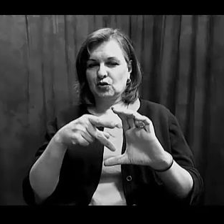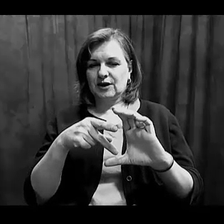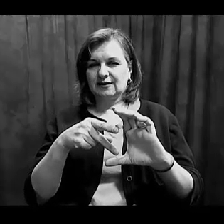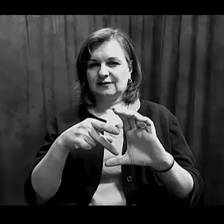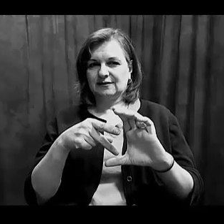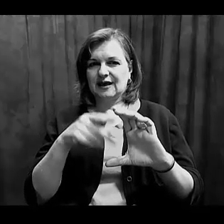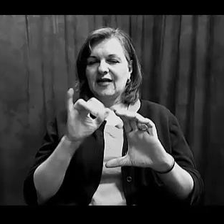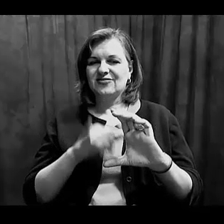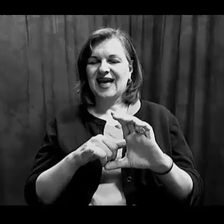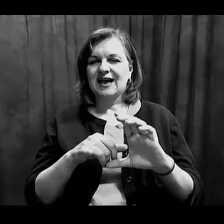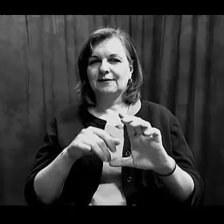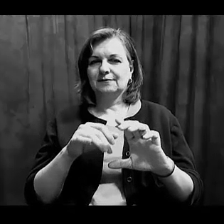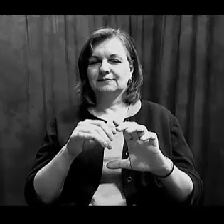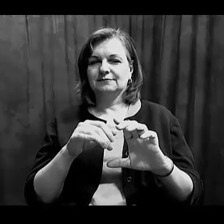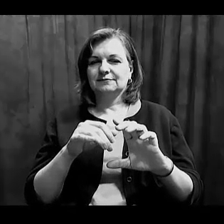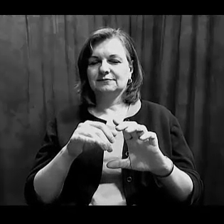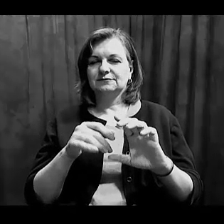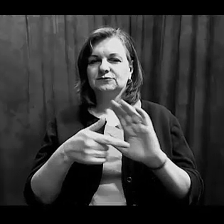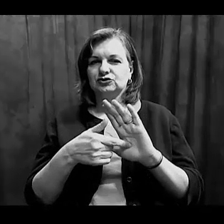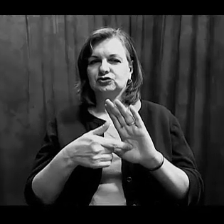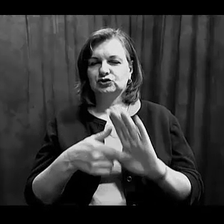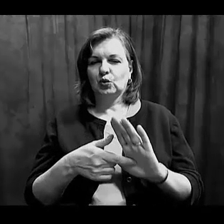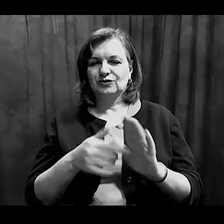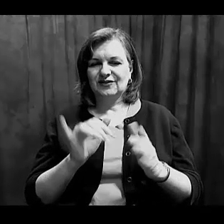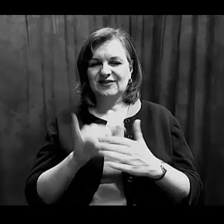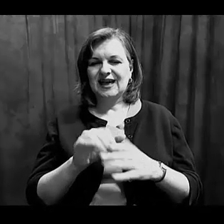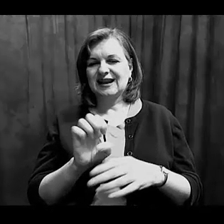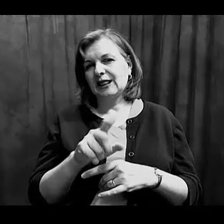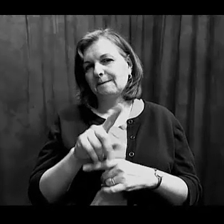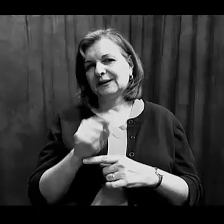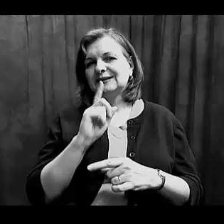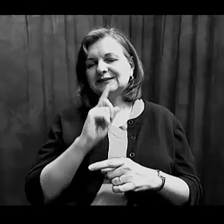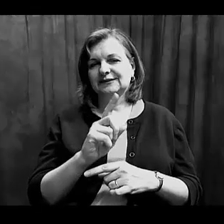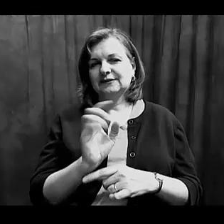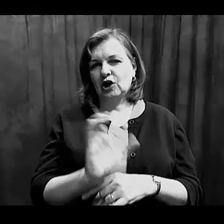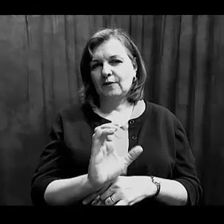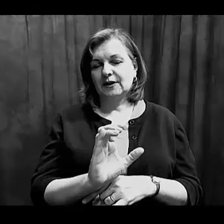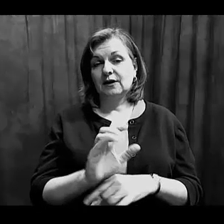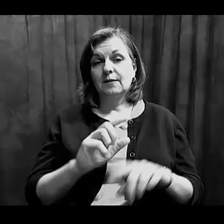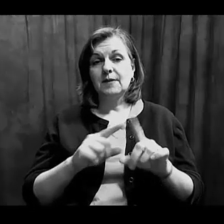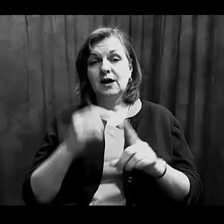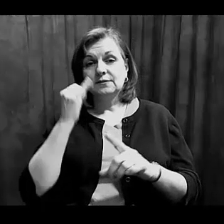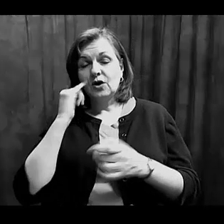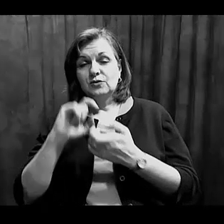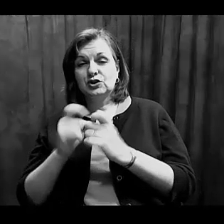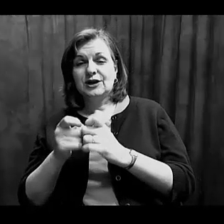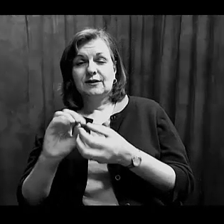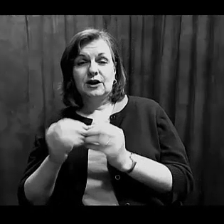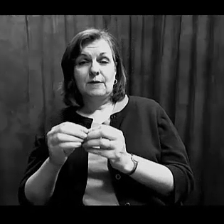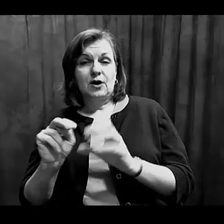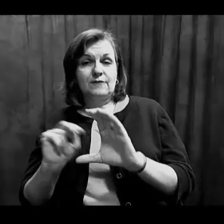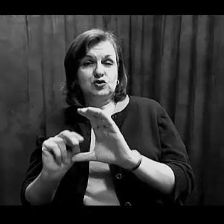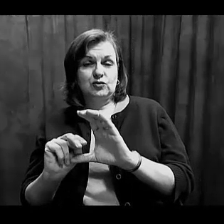6 protons is the only thing that really defines it as being carbon --what we can look at is if we change this number of neutrons say I take